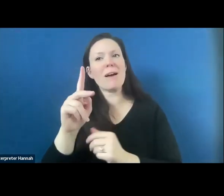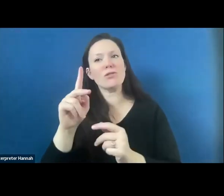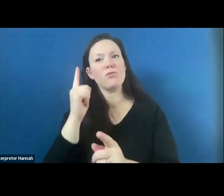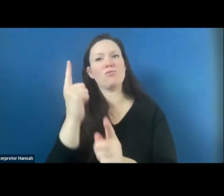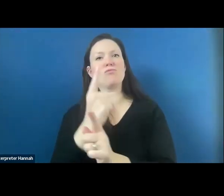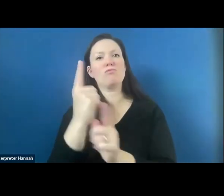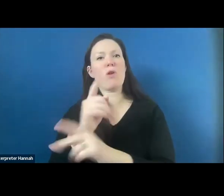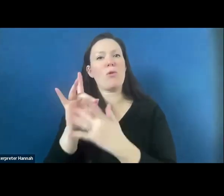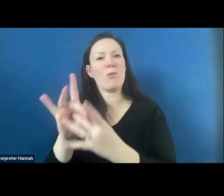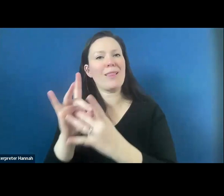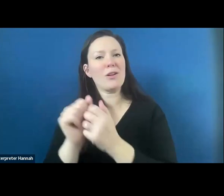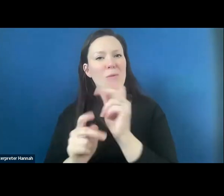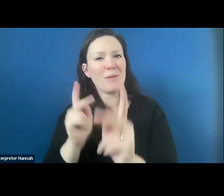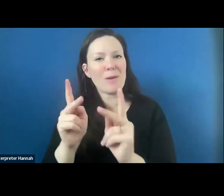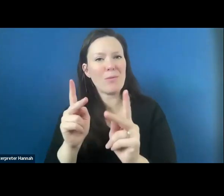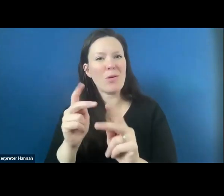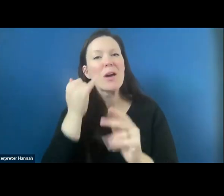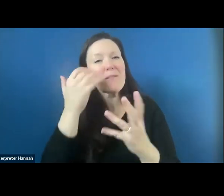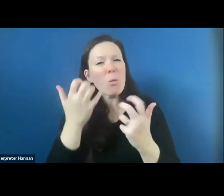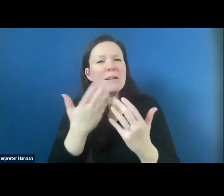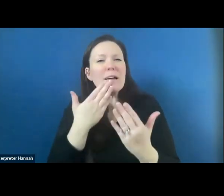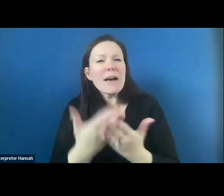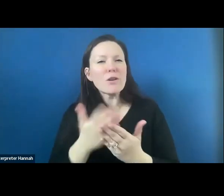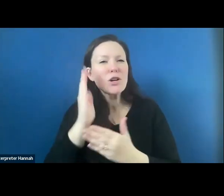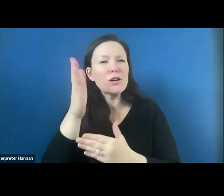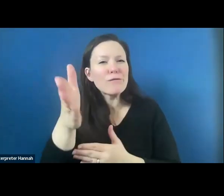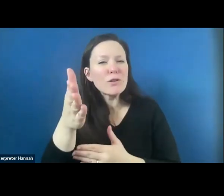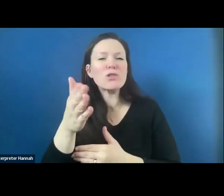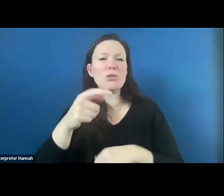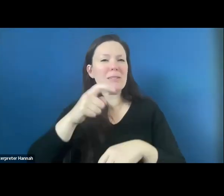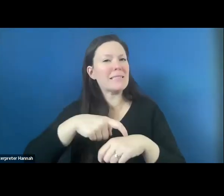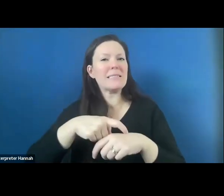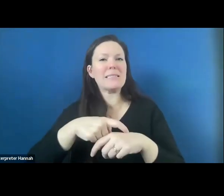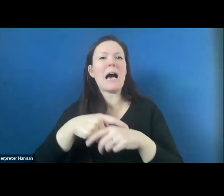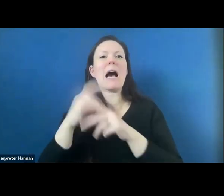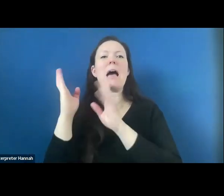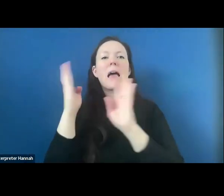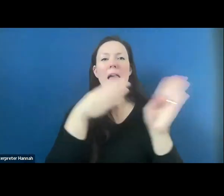if we are going to have a future for us to fight about. And so I just want to say [greetings in an Indigenous language]having me